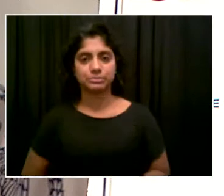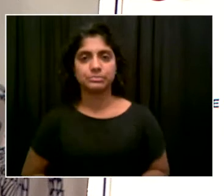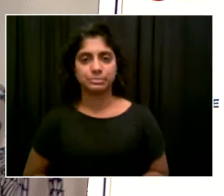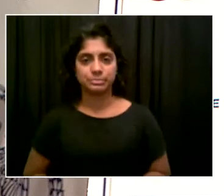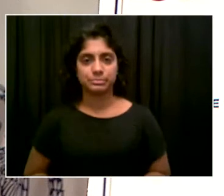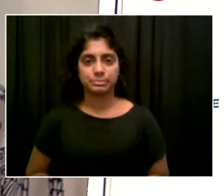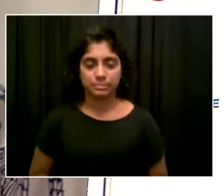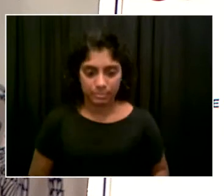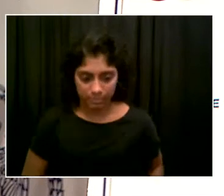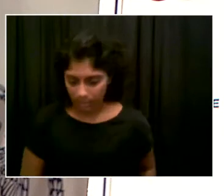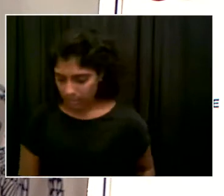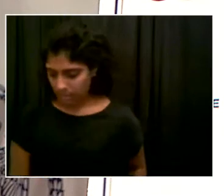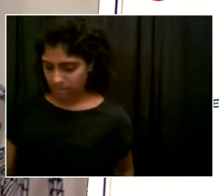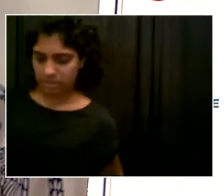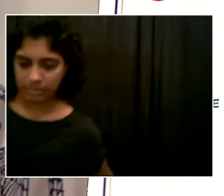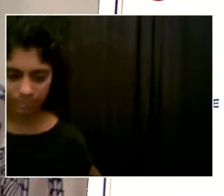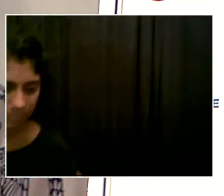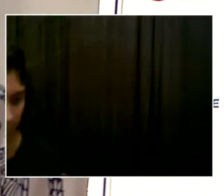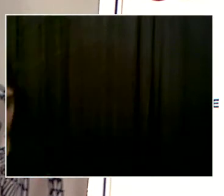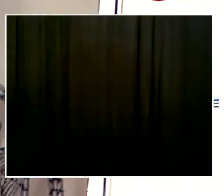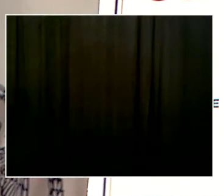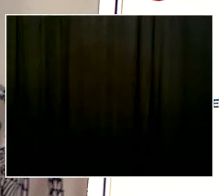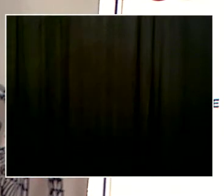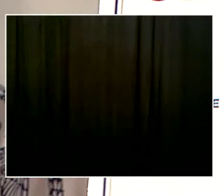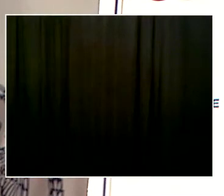UNLESS THEY HAVE THE WORD.